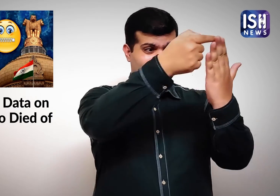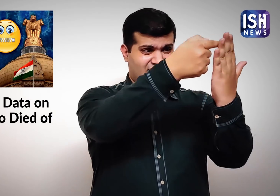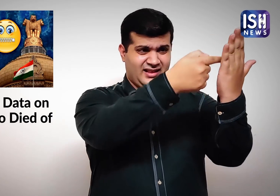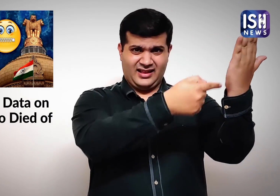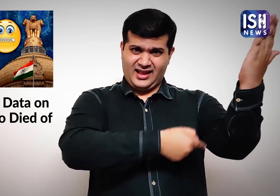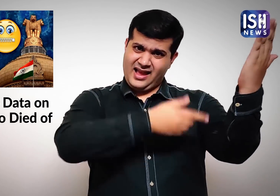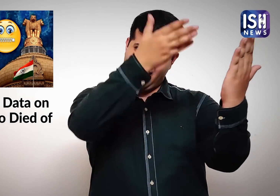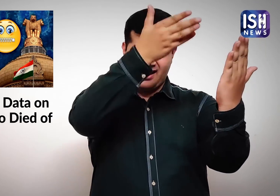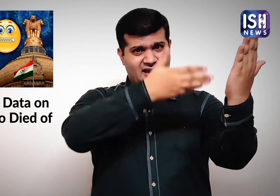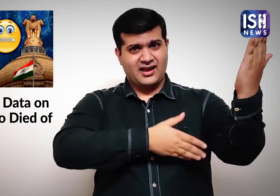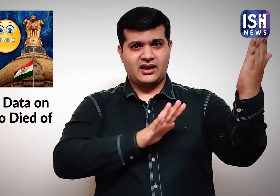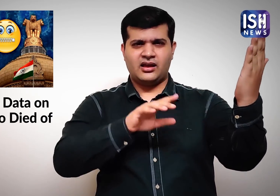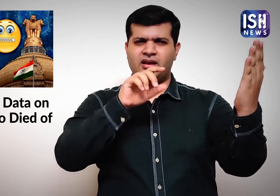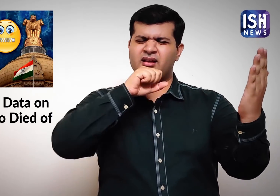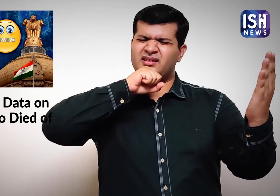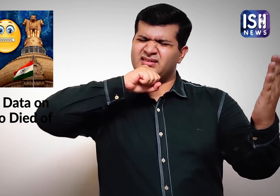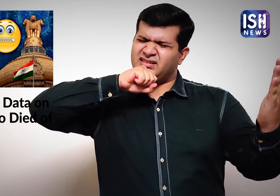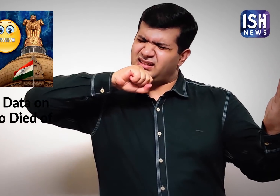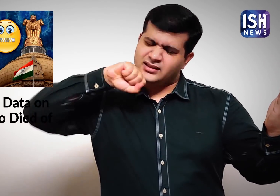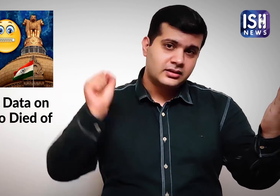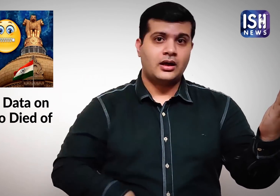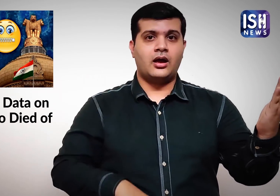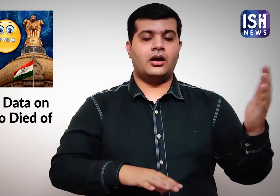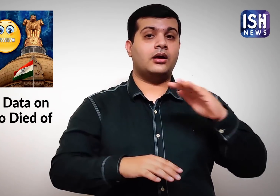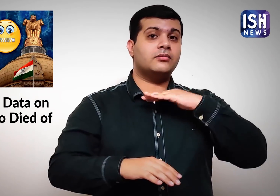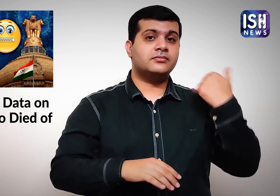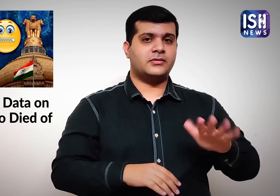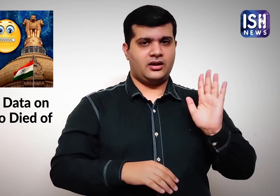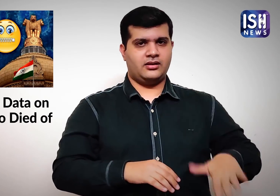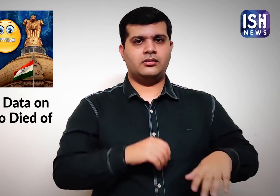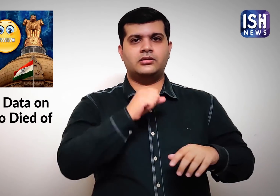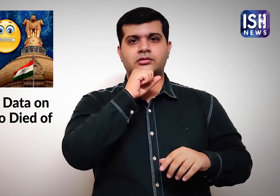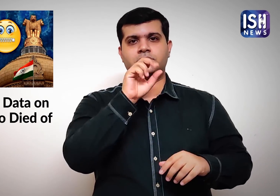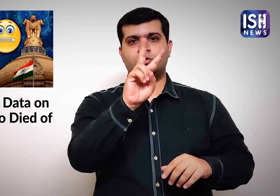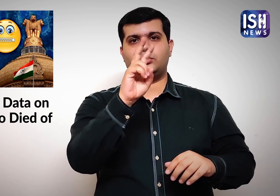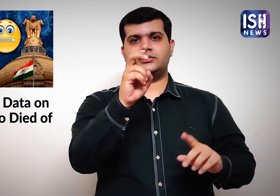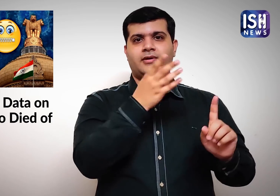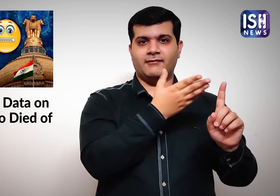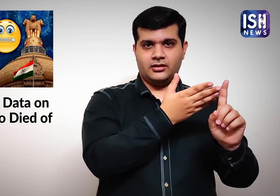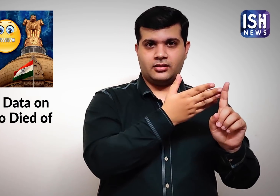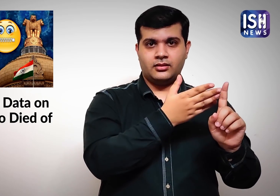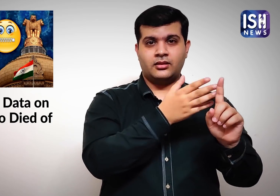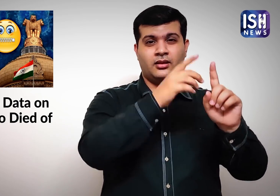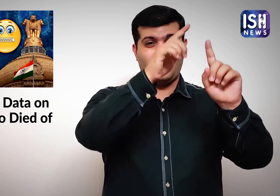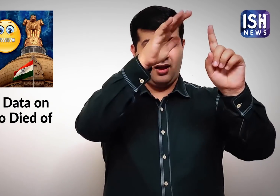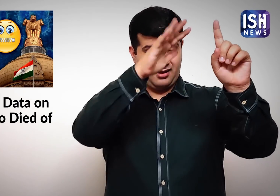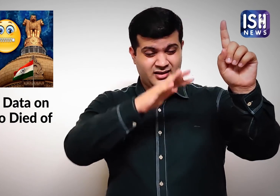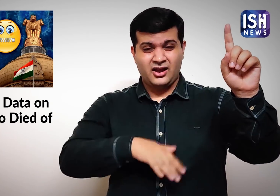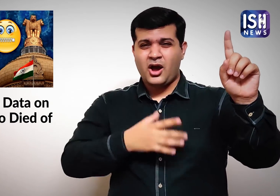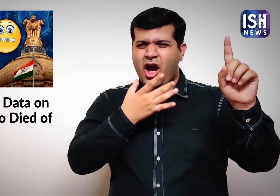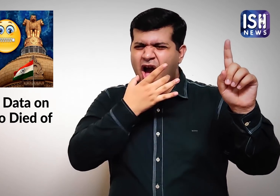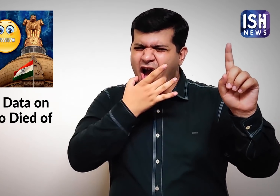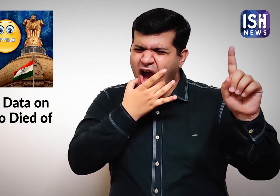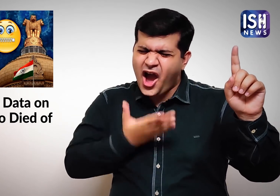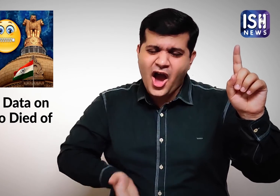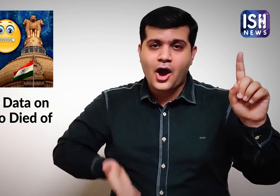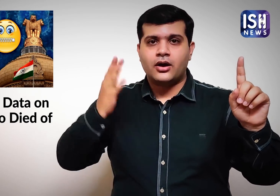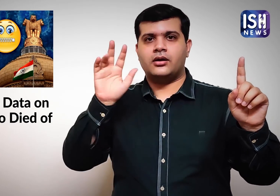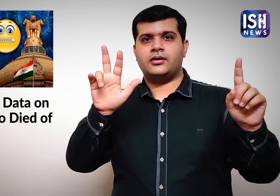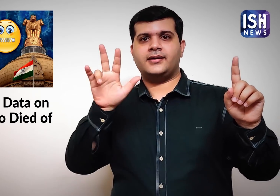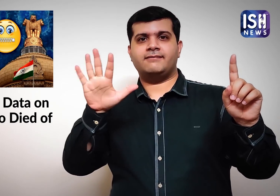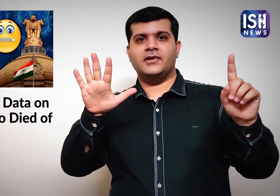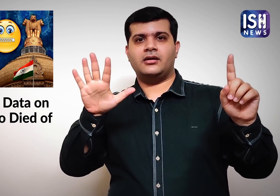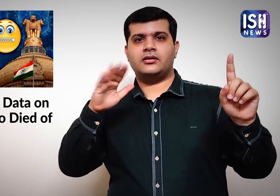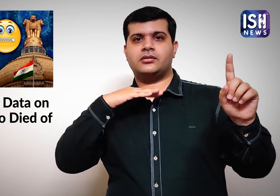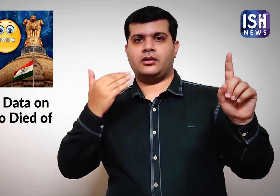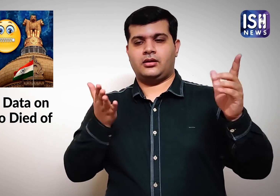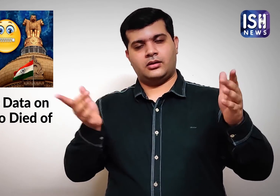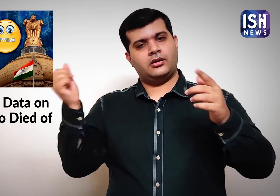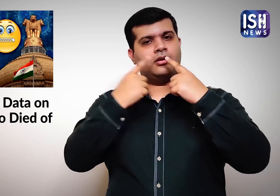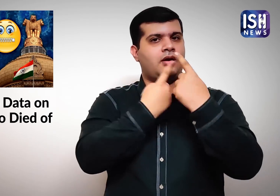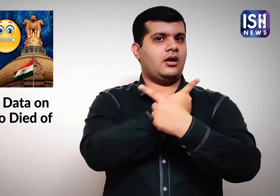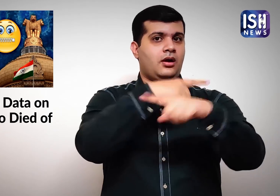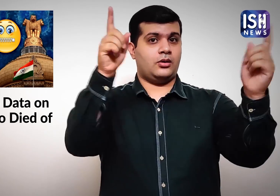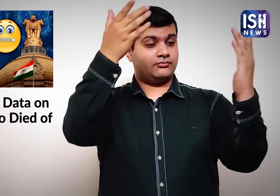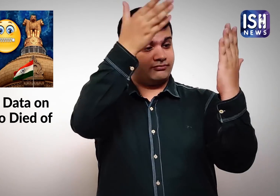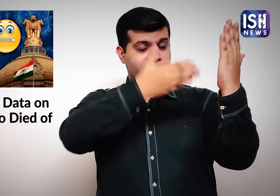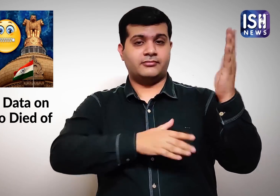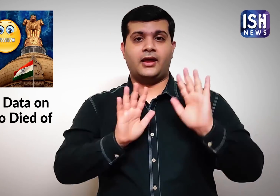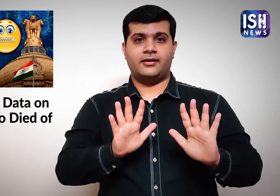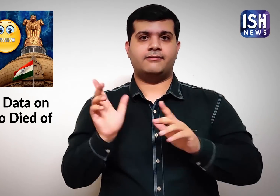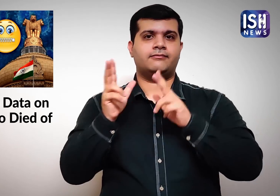In the list it released, the youngest doctor who lost his life was 27 years old and the oldest was 85.